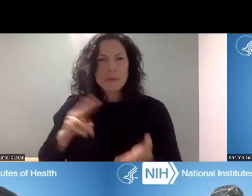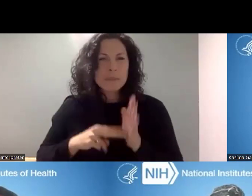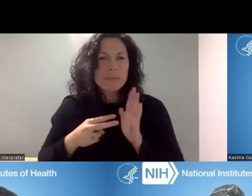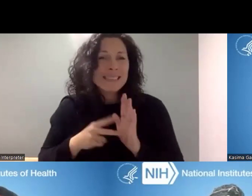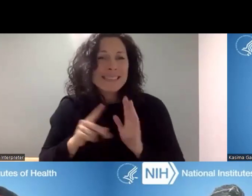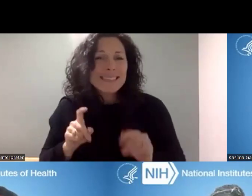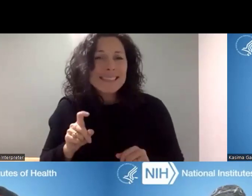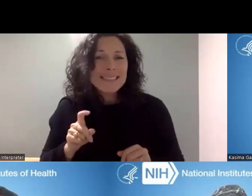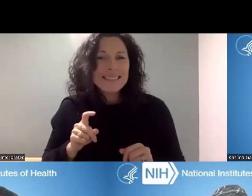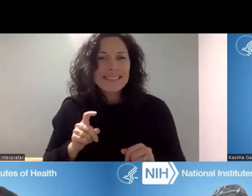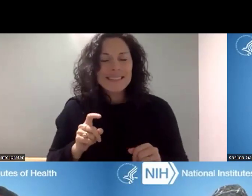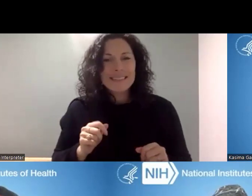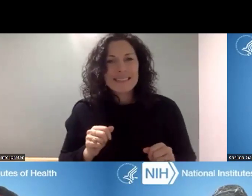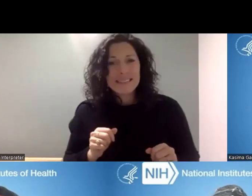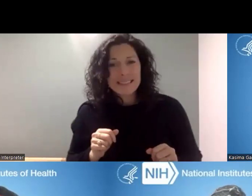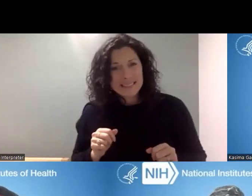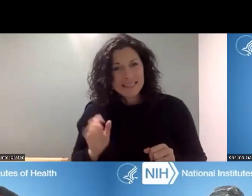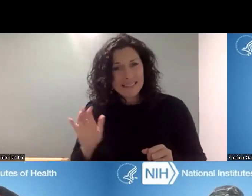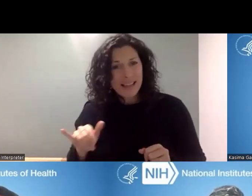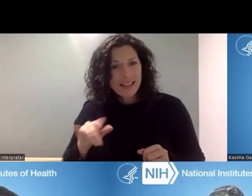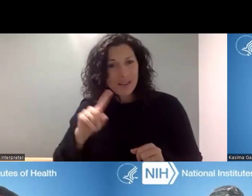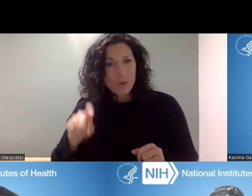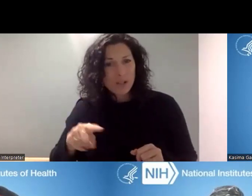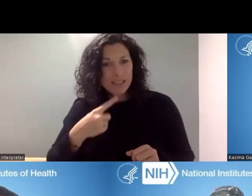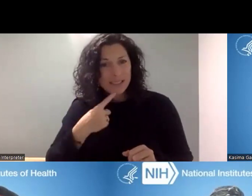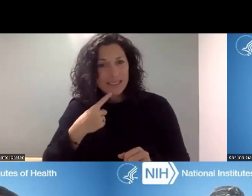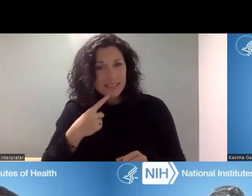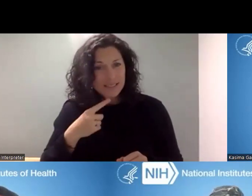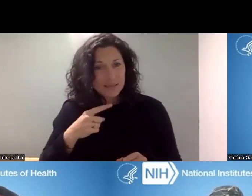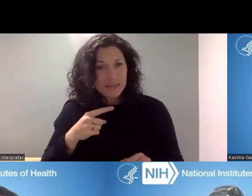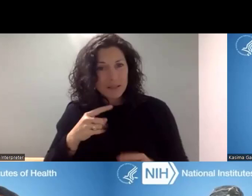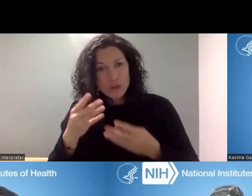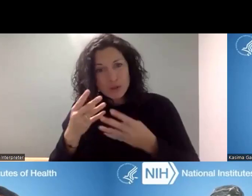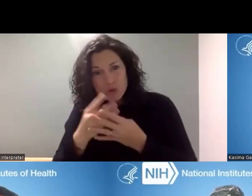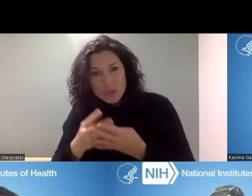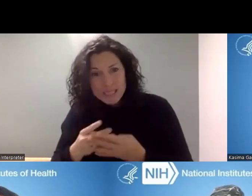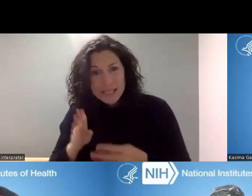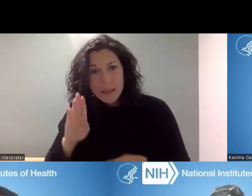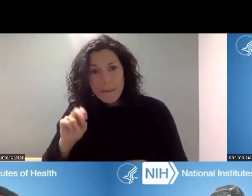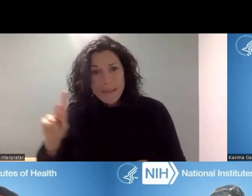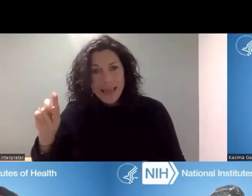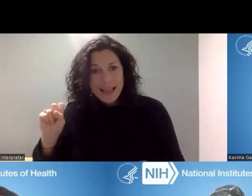Is that what the question says, Ki-Cha ... Kasima? Kasima Garst: That is what the question says.